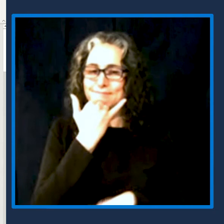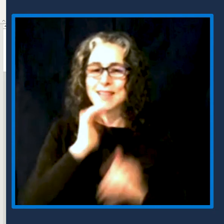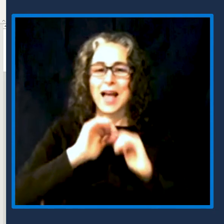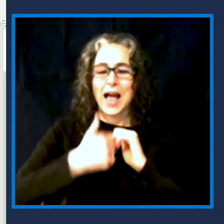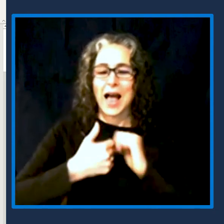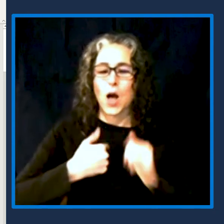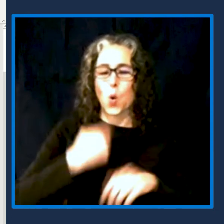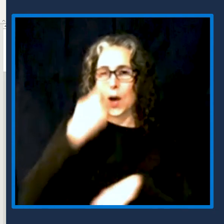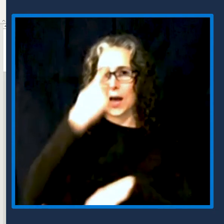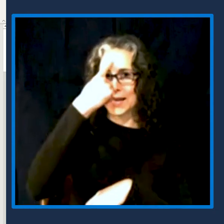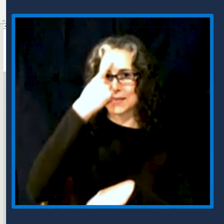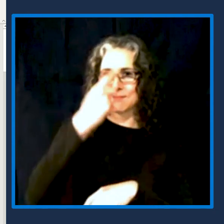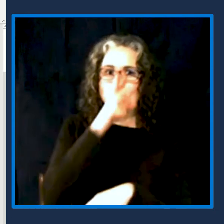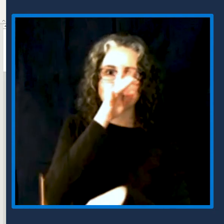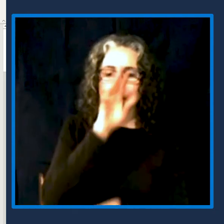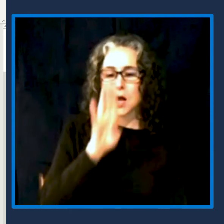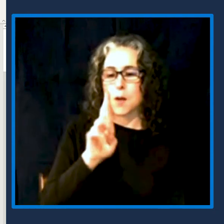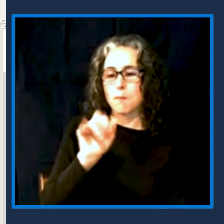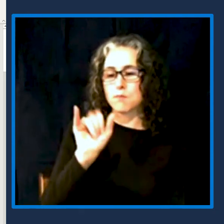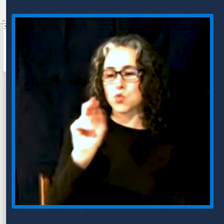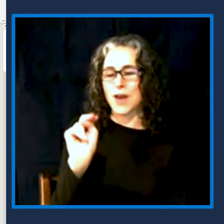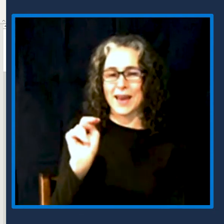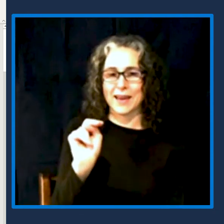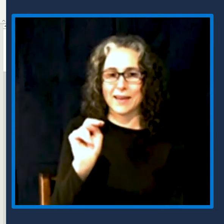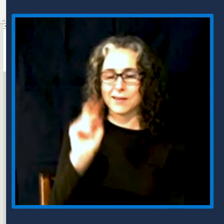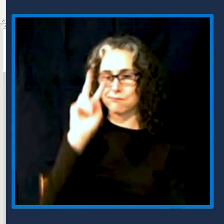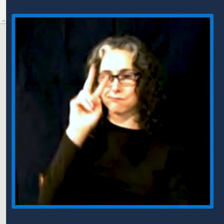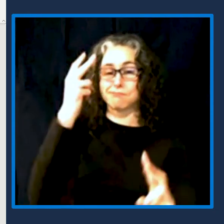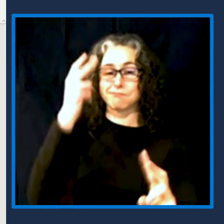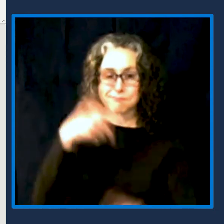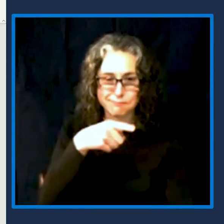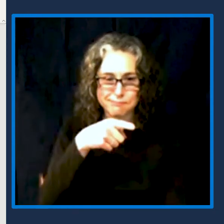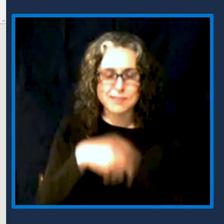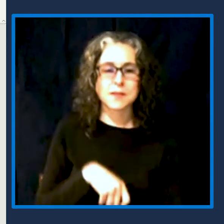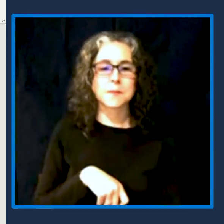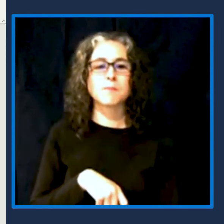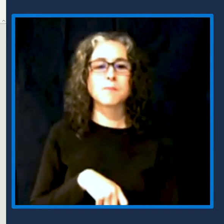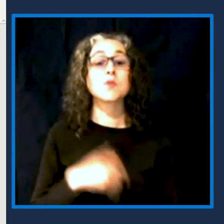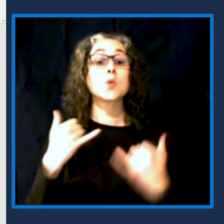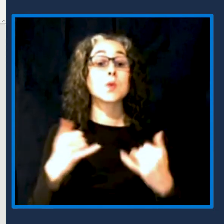word brain so now what we're going to do is we're going to go ahead and utilize the editor and again